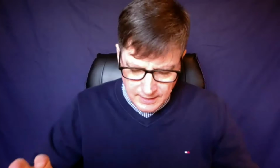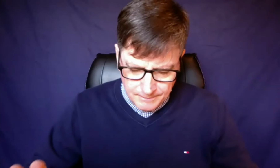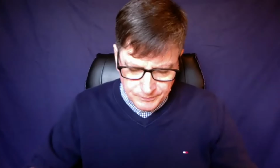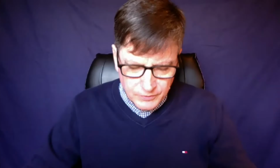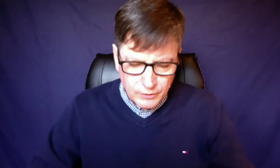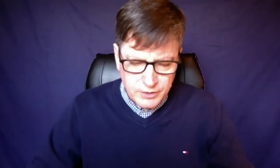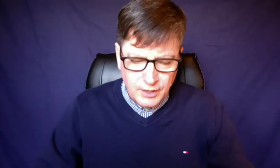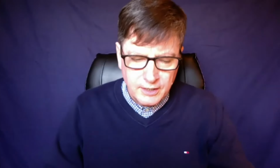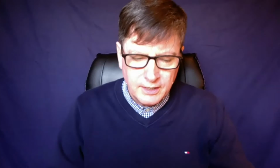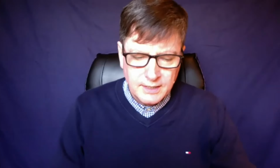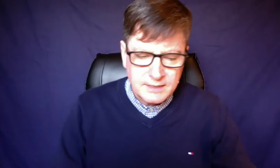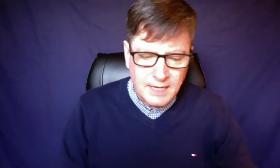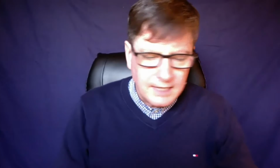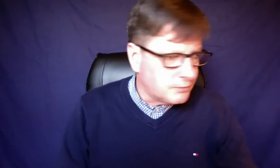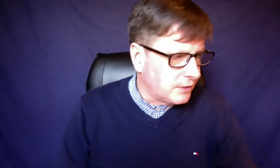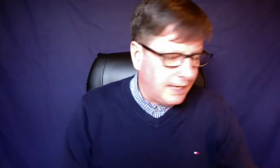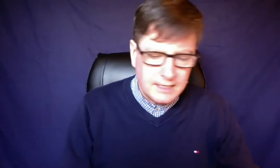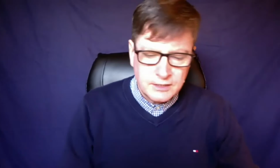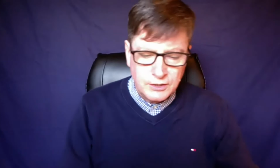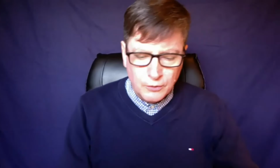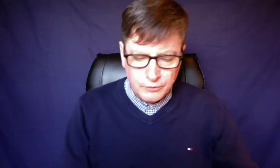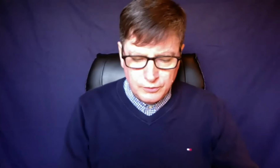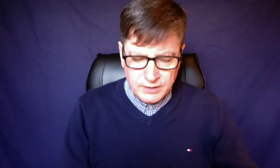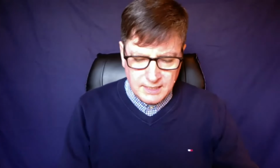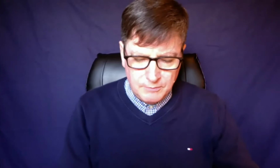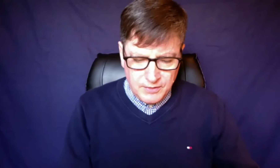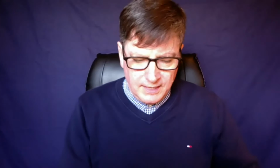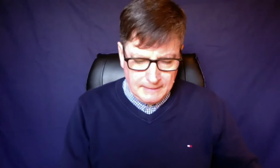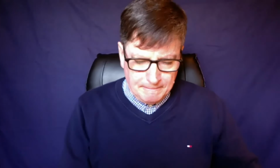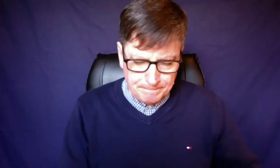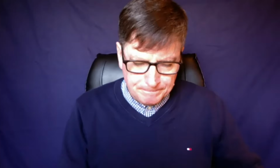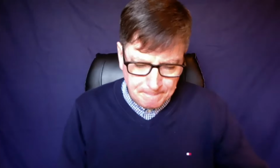hand is plat. Show or help or potato